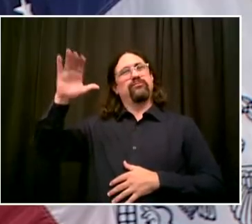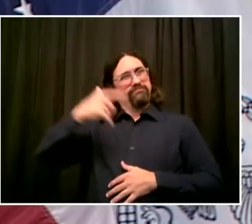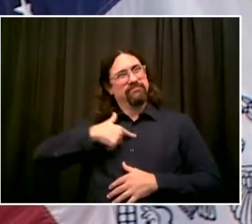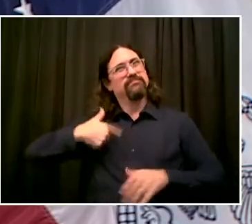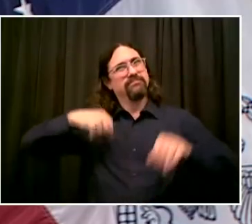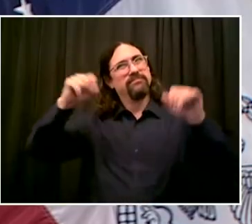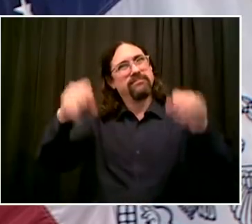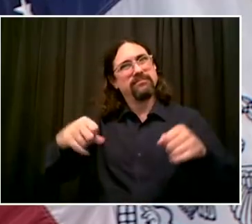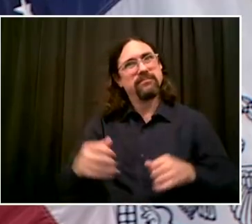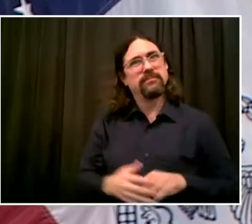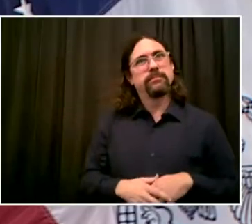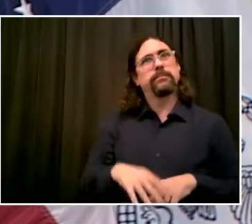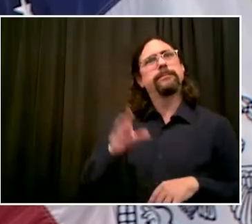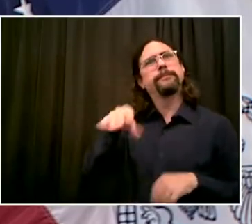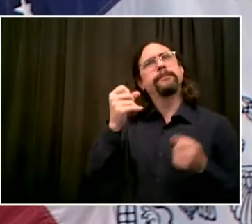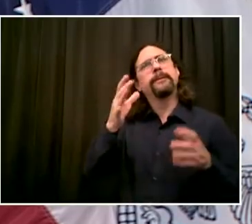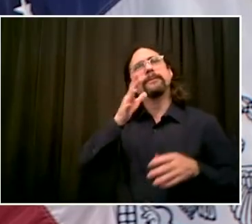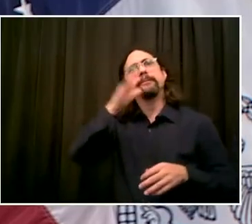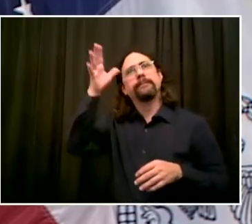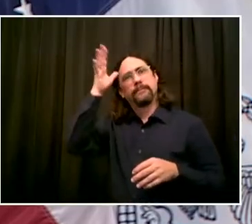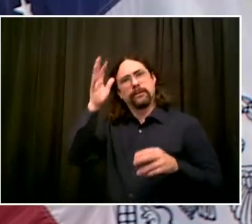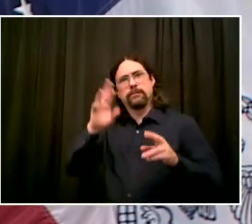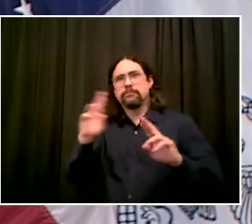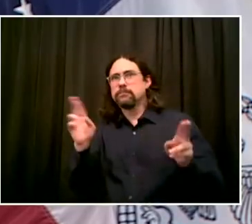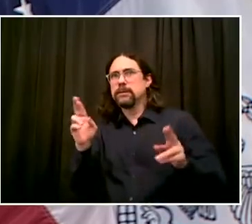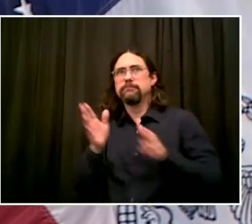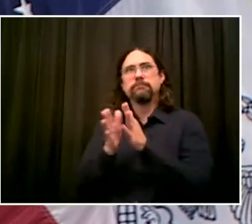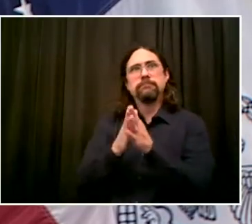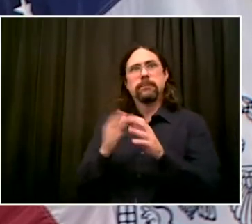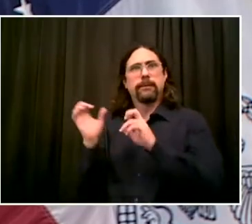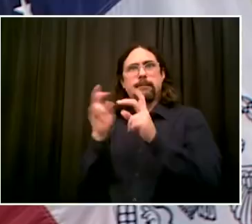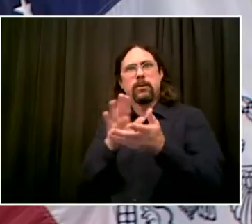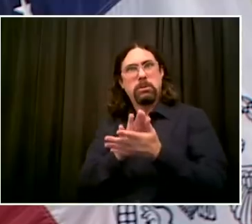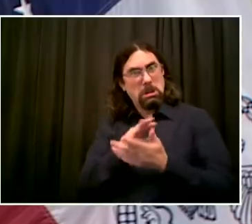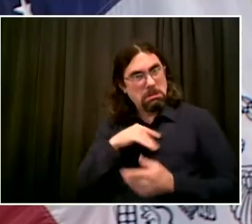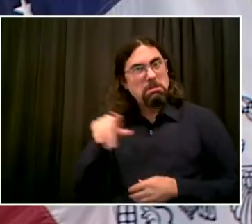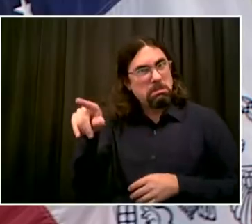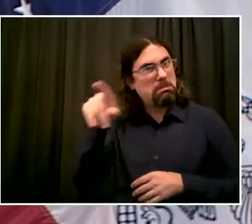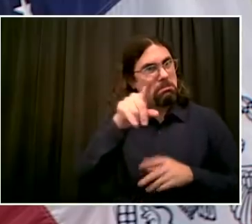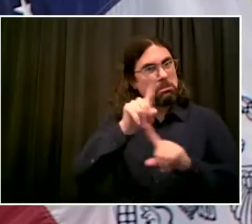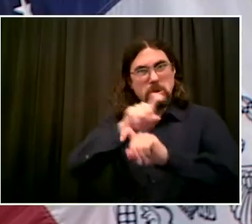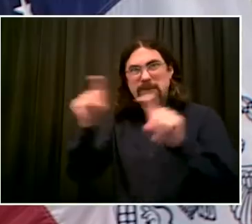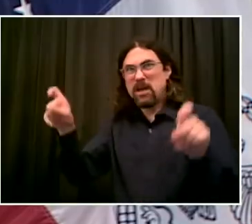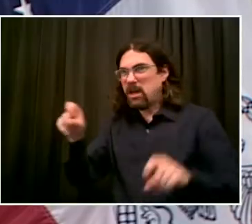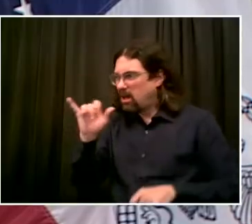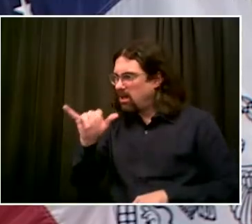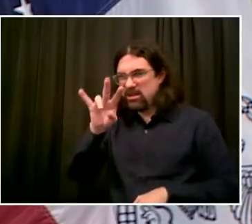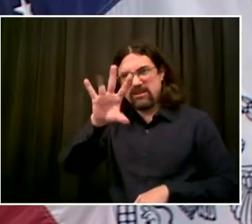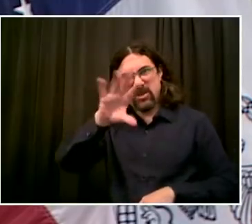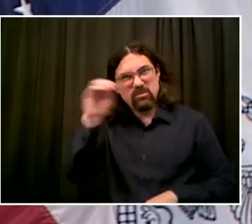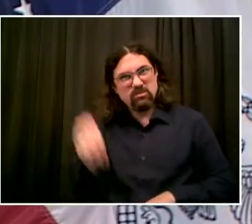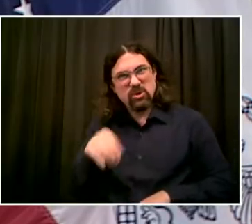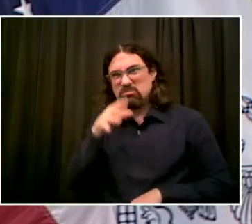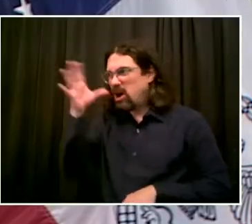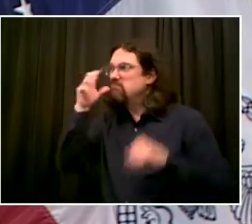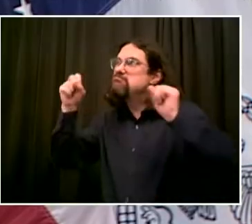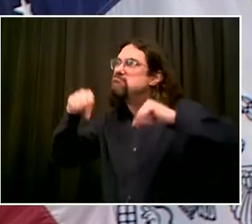HERE'S WHERE THE SPIRIT COMES IN. THE LAST FEW WEEKS IT BECAME CLEAR, A